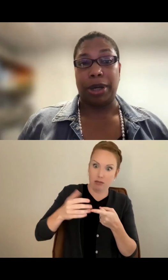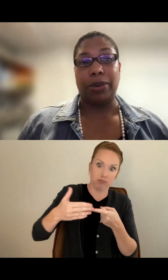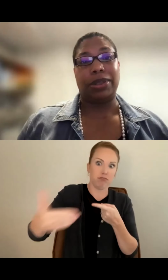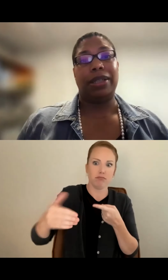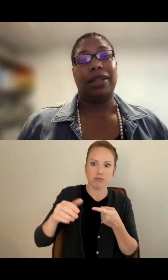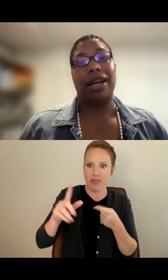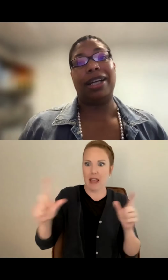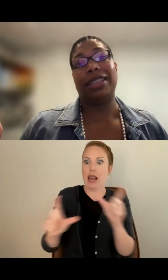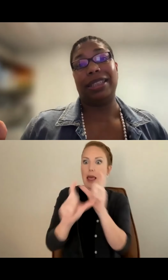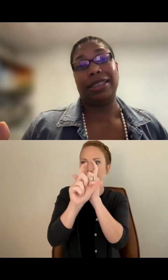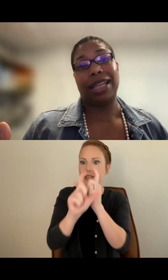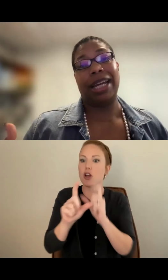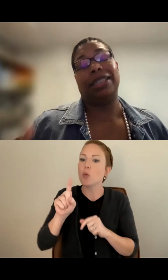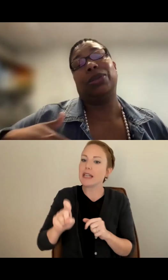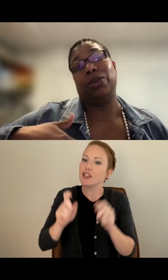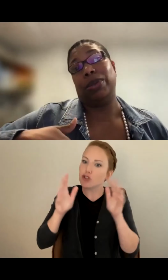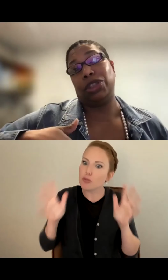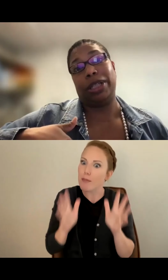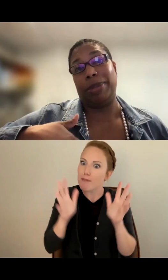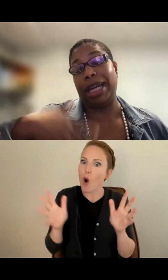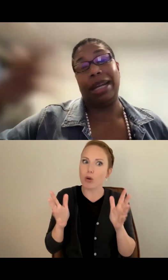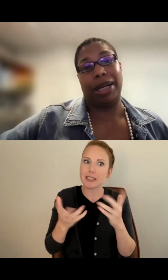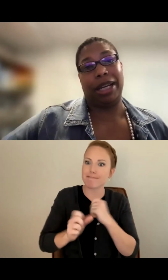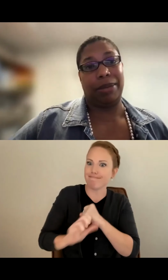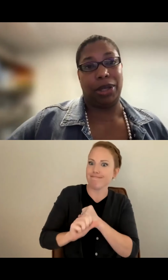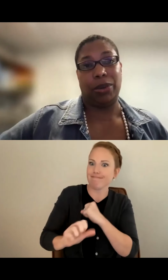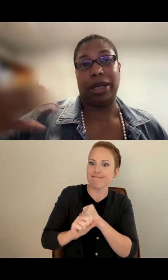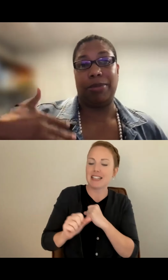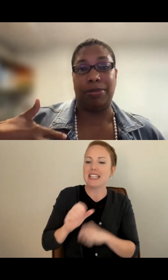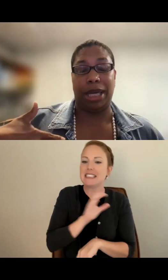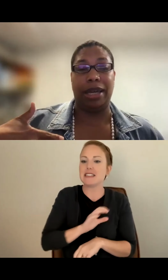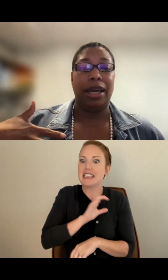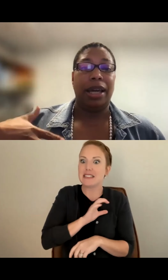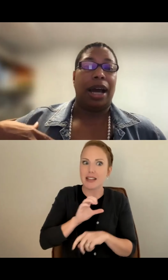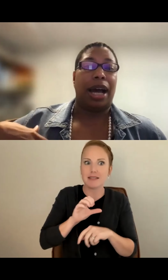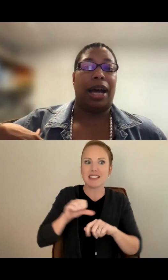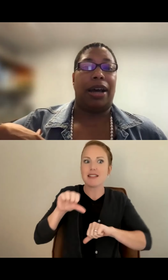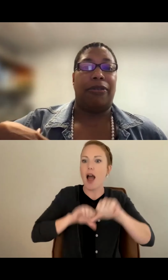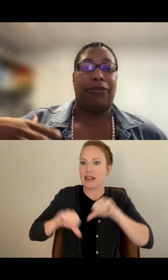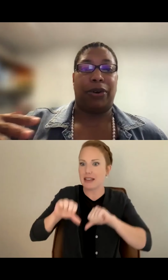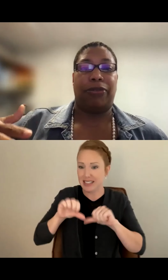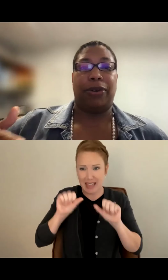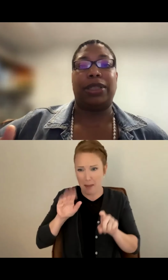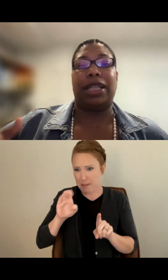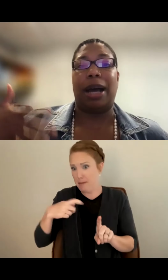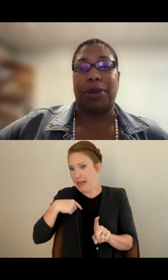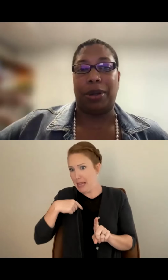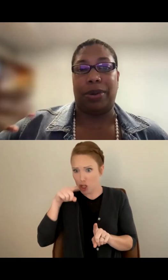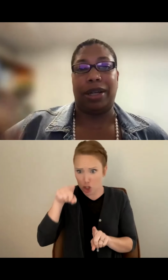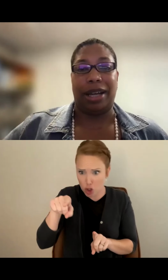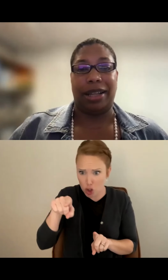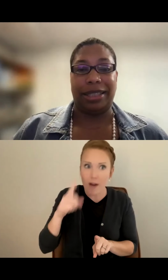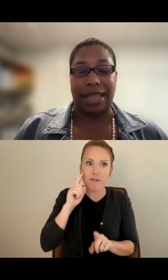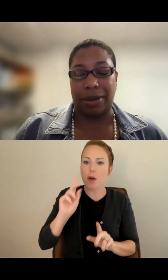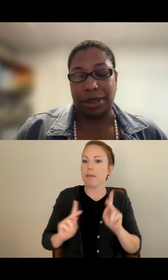promote citizen science which could be anybody. It could be you, it could be me, for folks to upload these sounds.